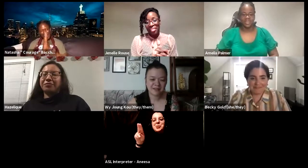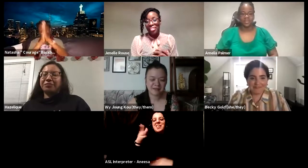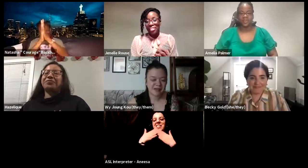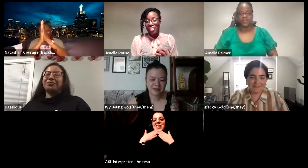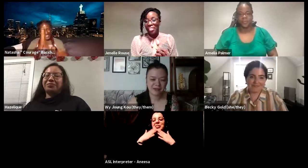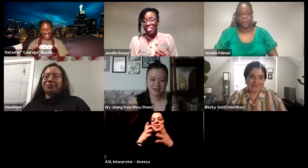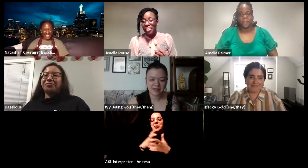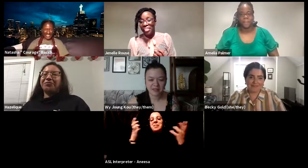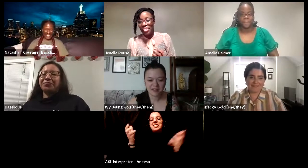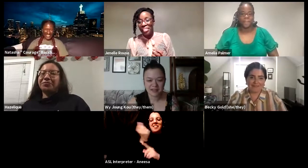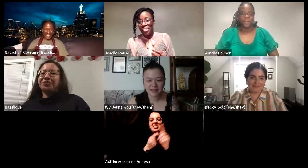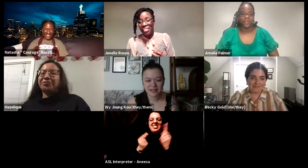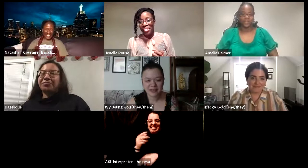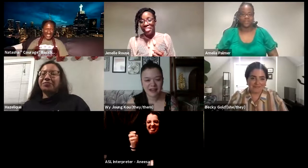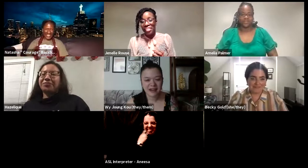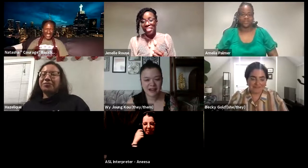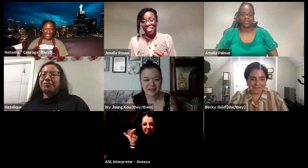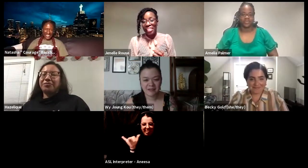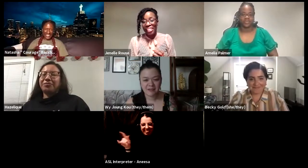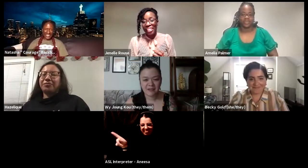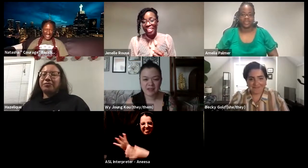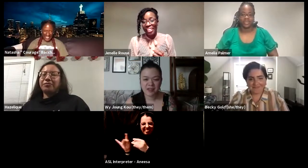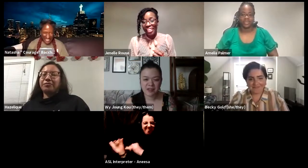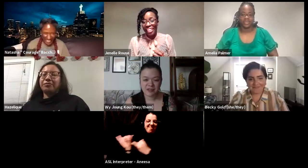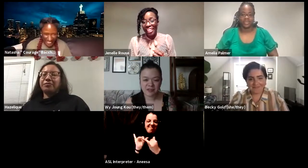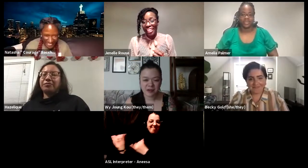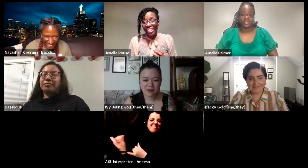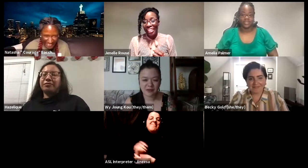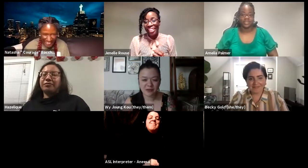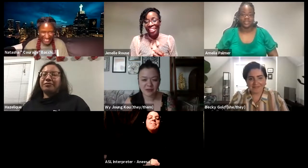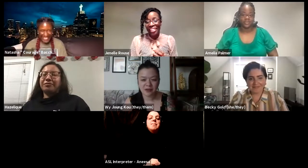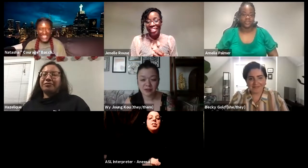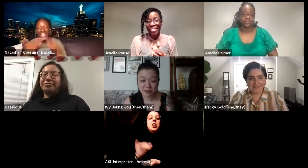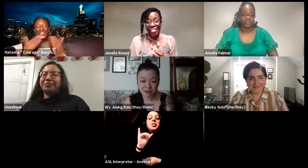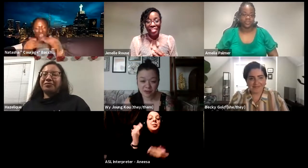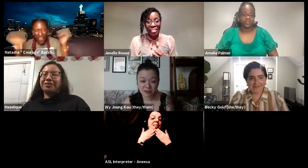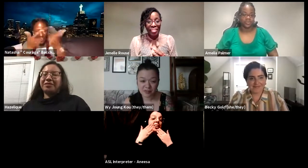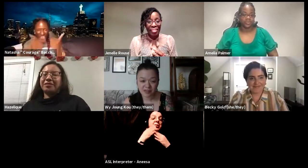i echo everything that becky just said. huge thank you as well to our interpreters